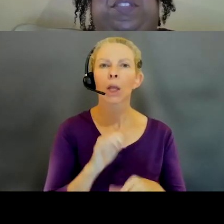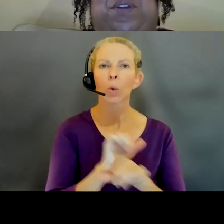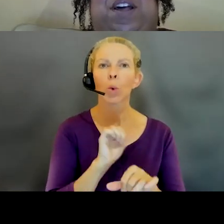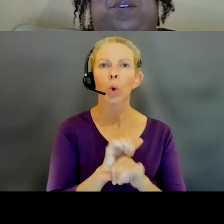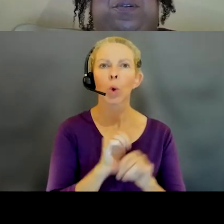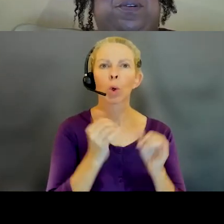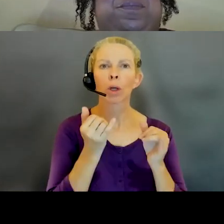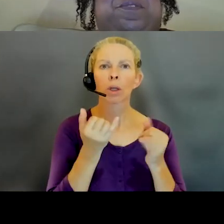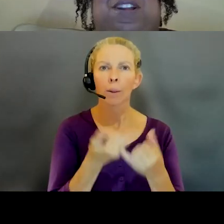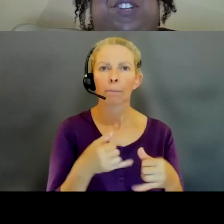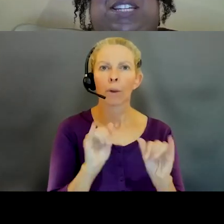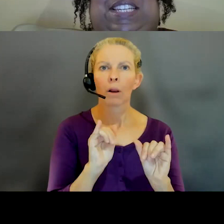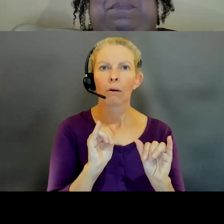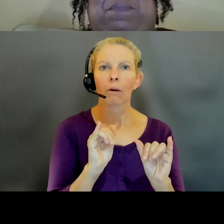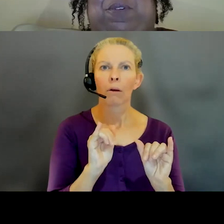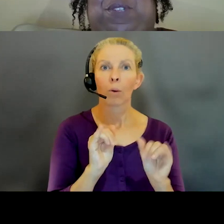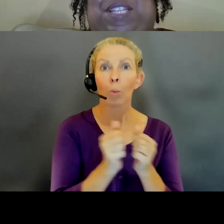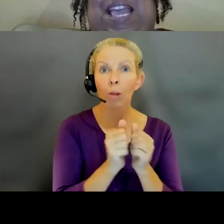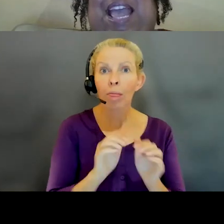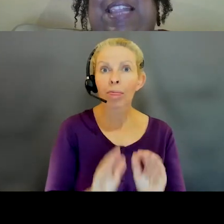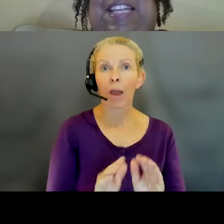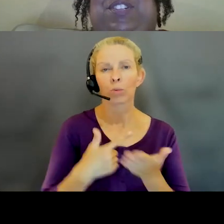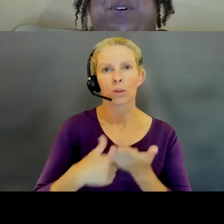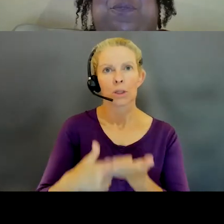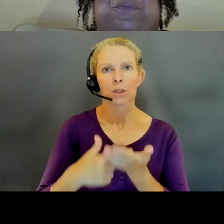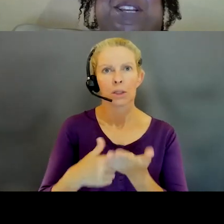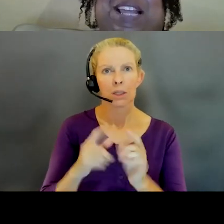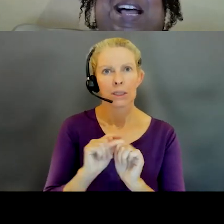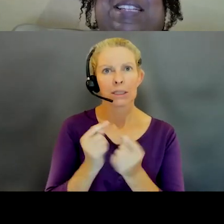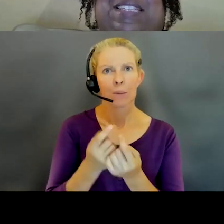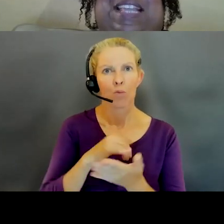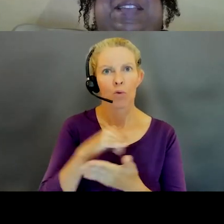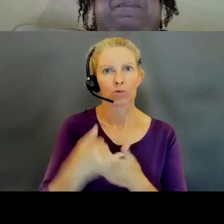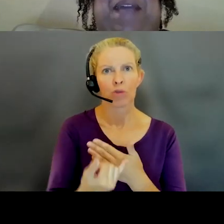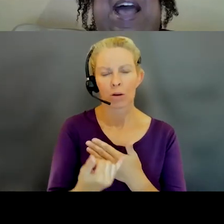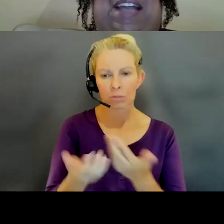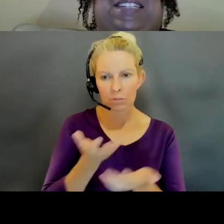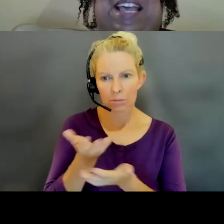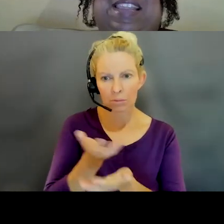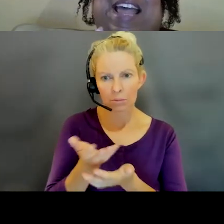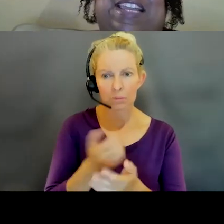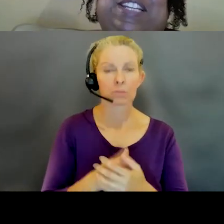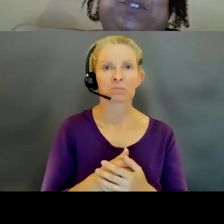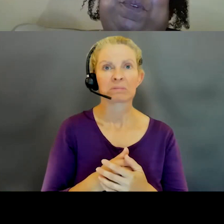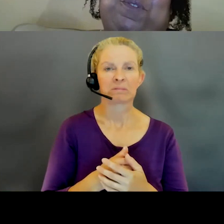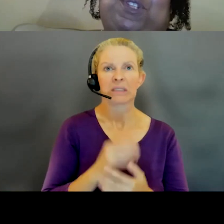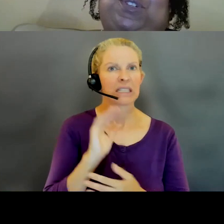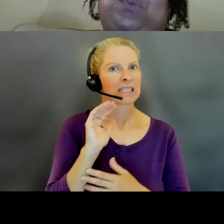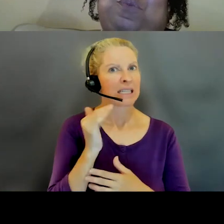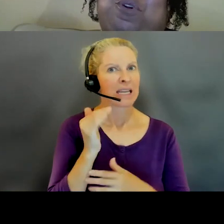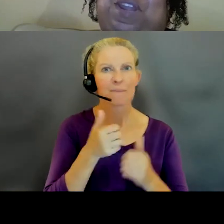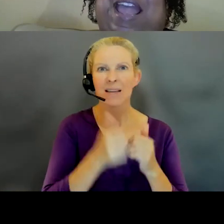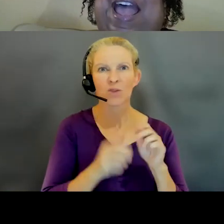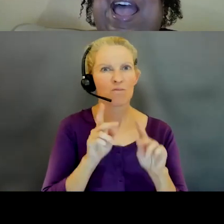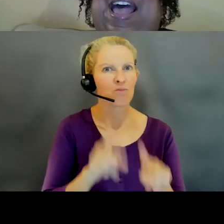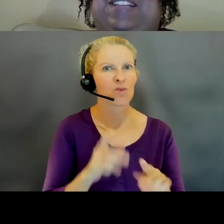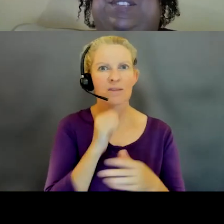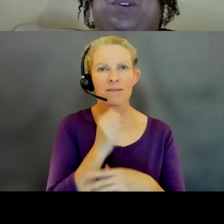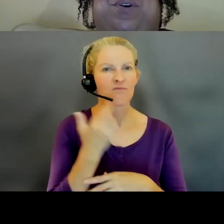their other project team members, and they don't realize the impact that each person's work has